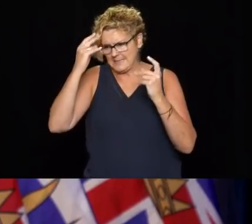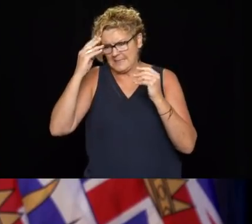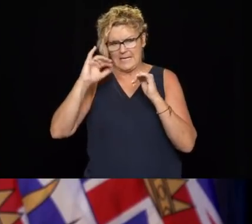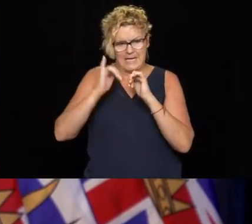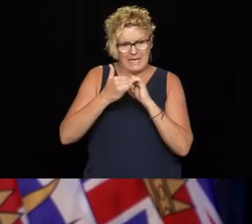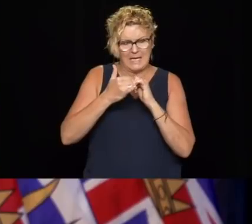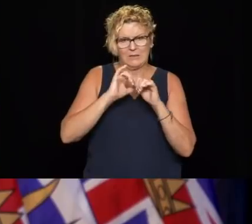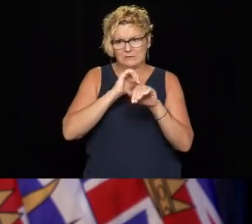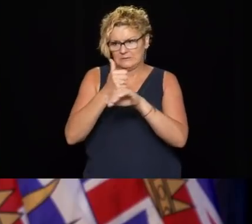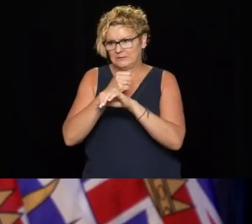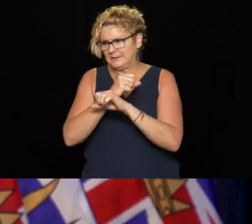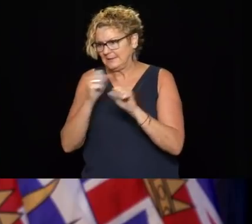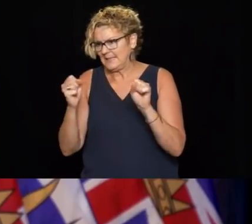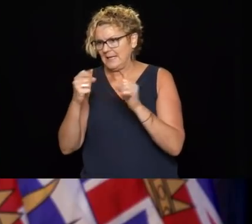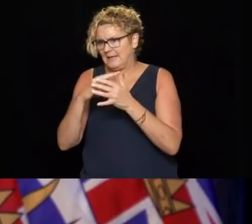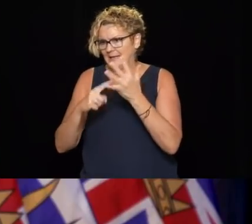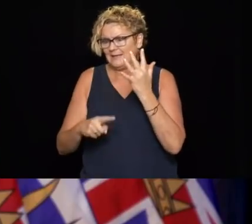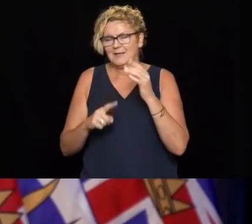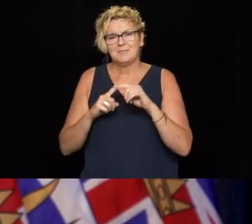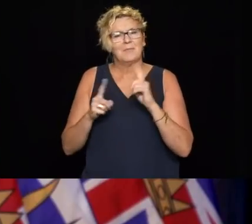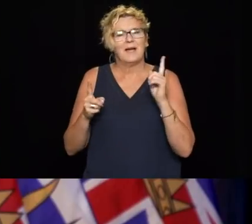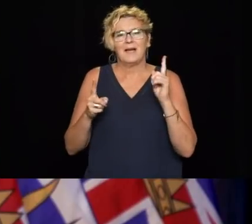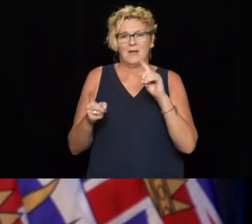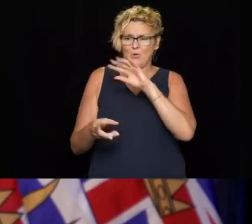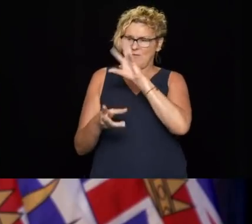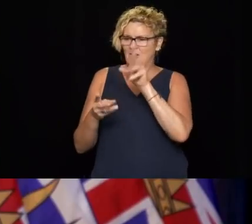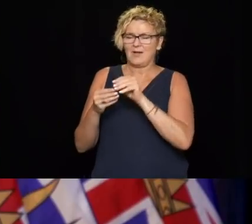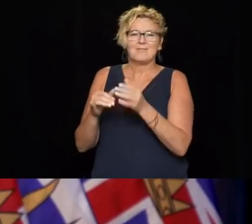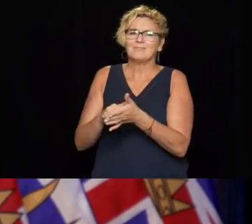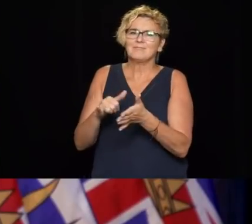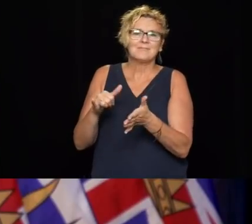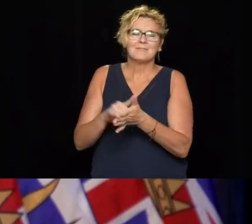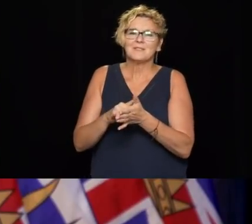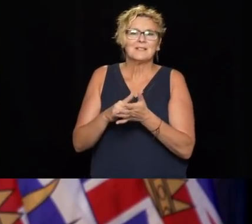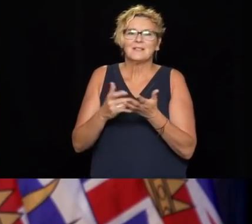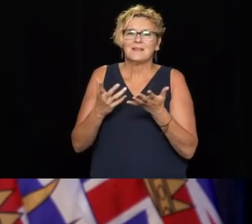by the nature of the activities that took place